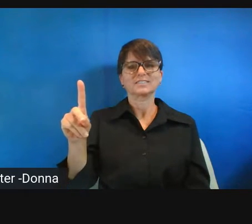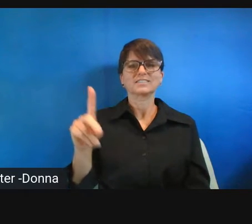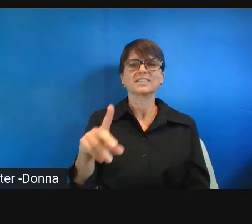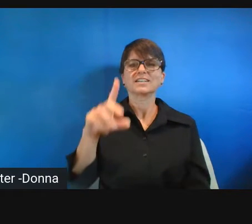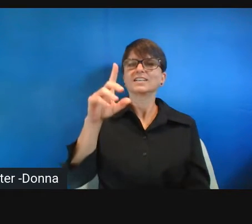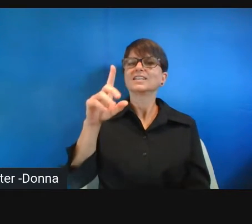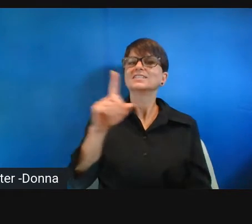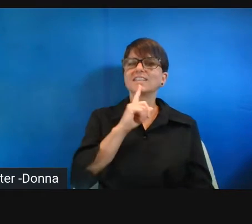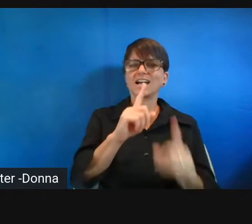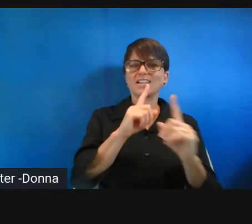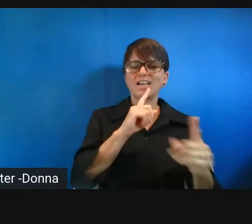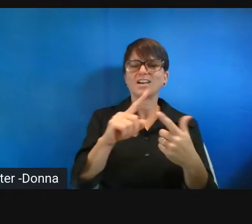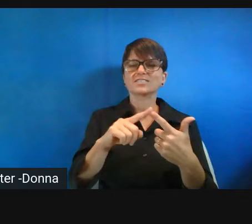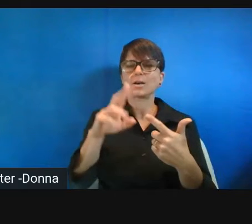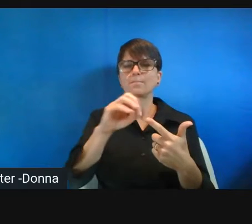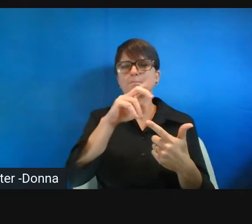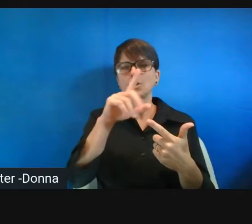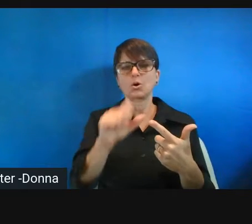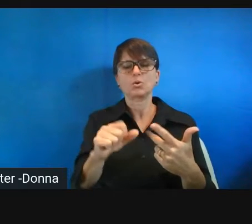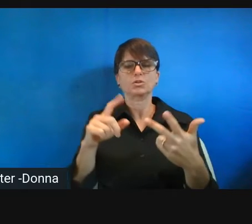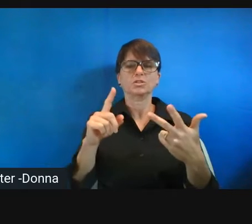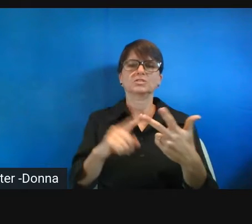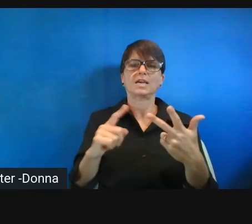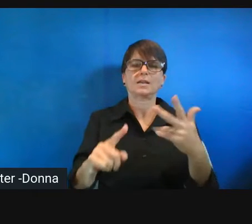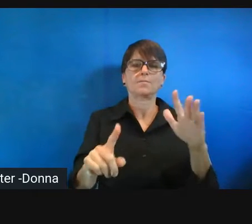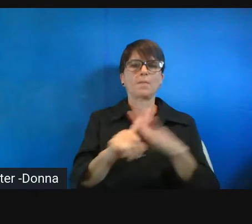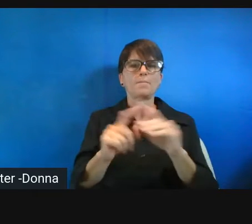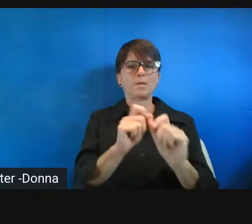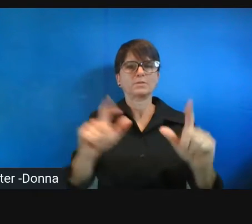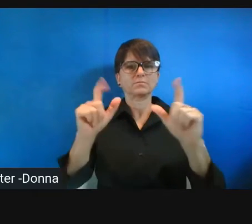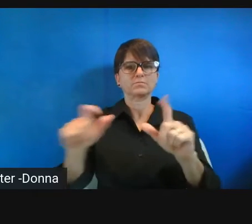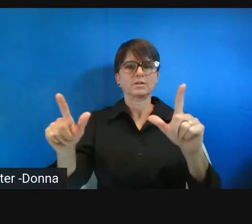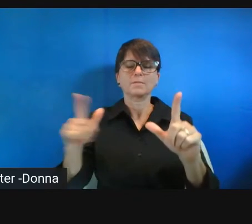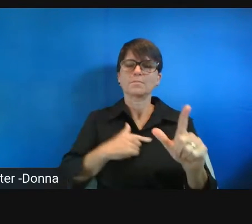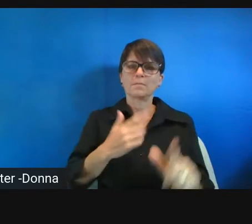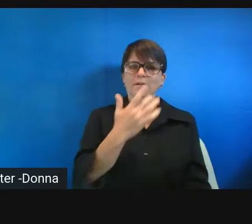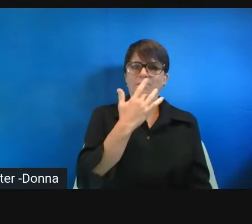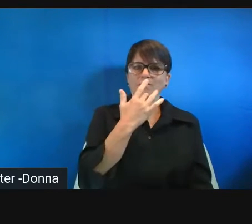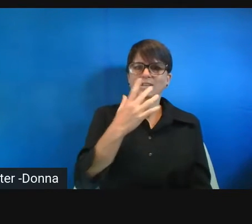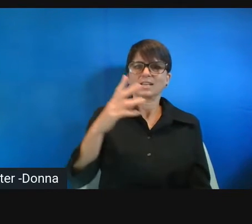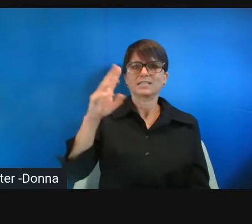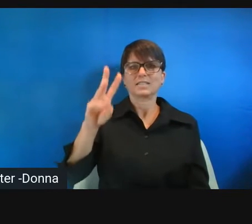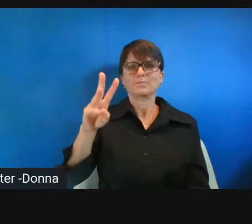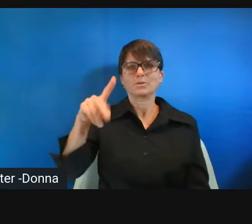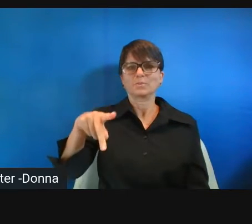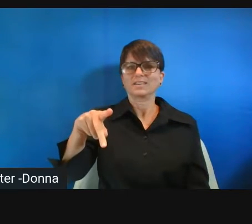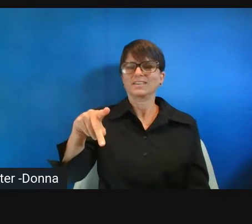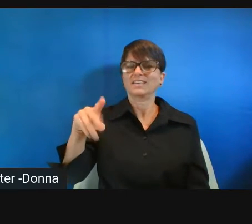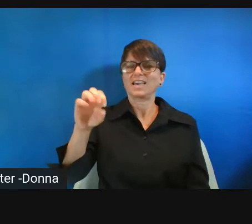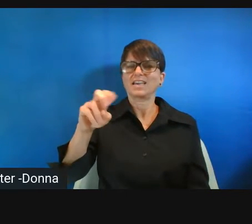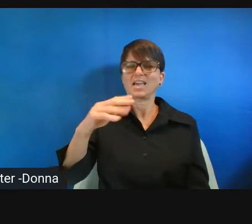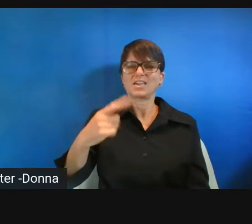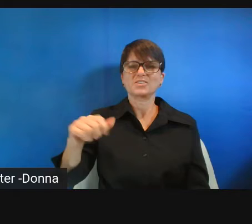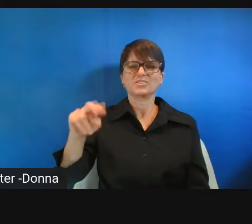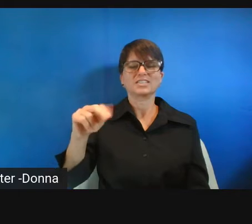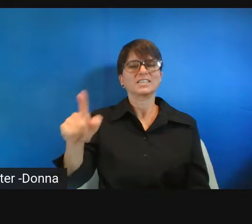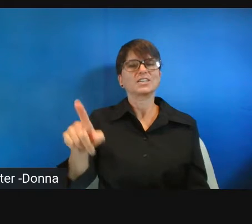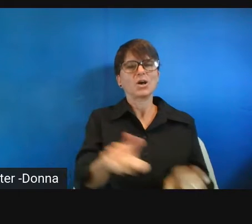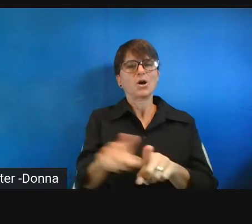Damon is a developer advocate at my favorite hosting provider, WP Engine. Previously, he navigated the WordPress Agency land